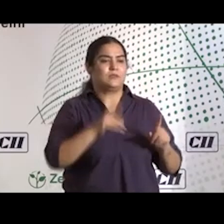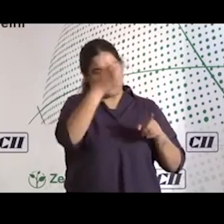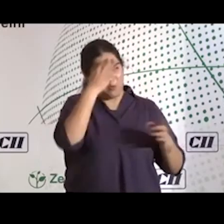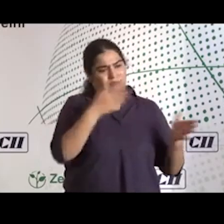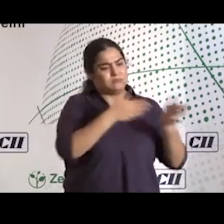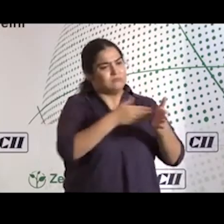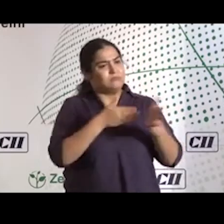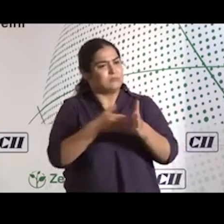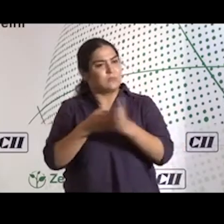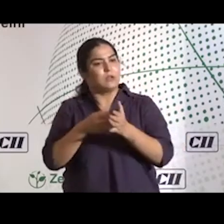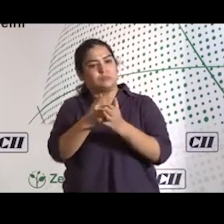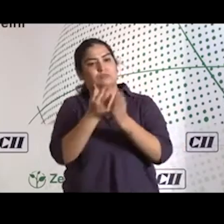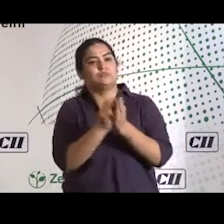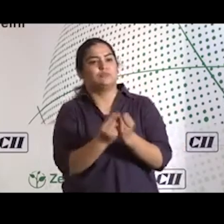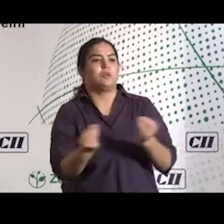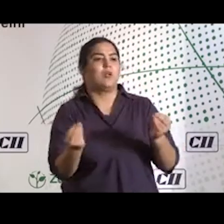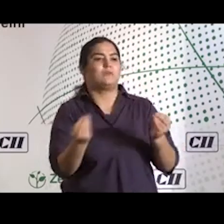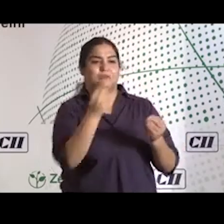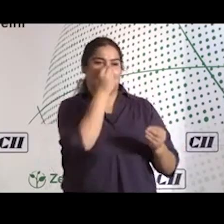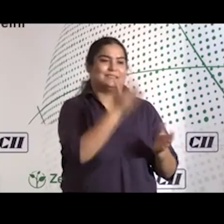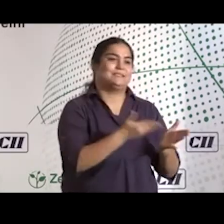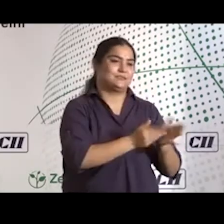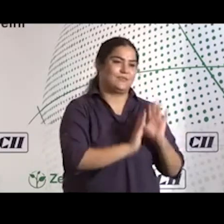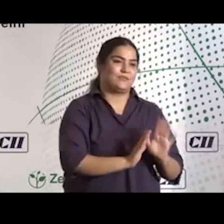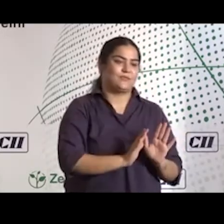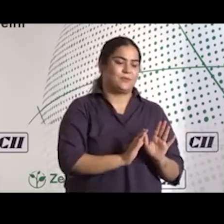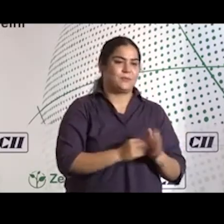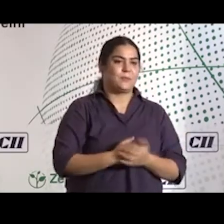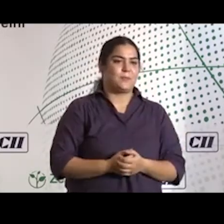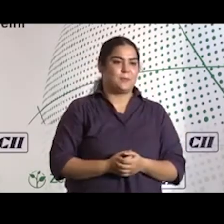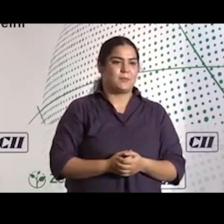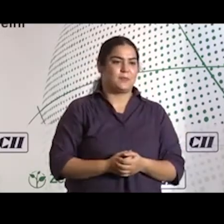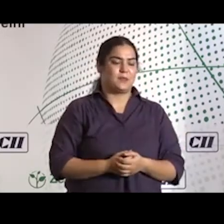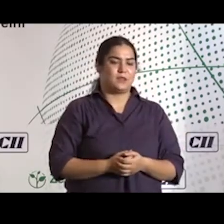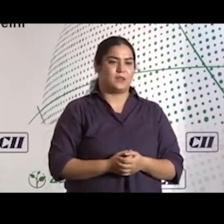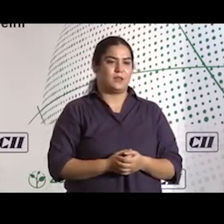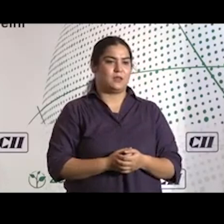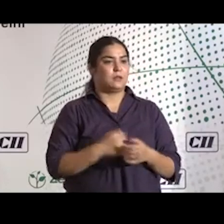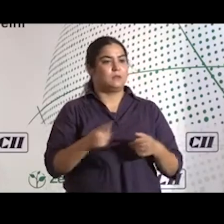And then get people with the know how technology or entrepreneurial